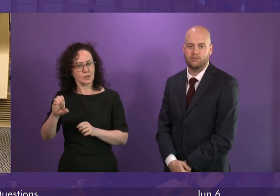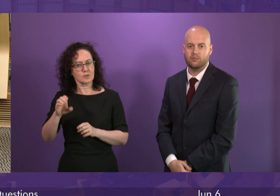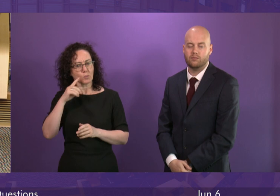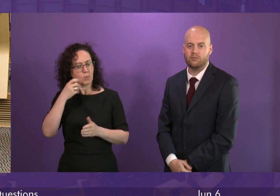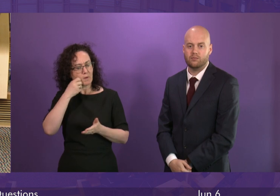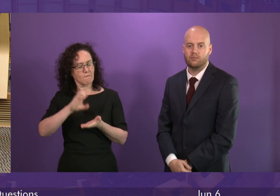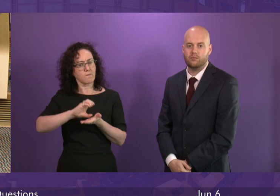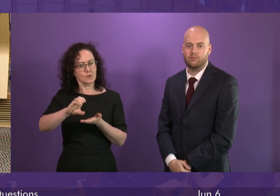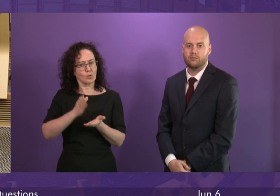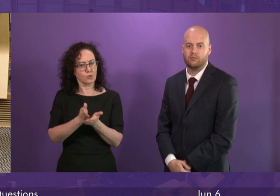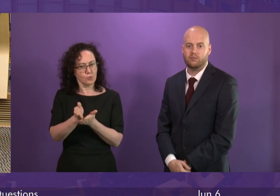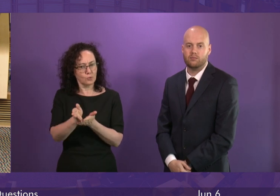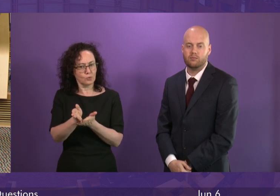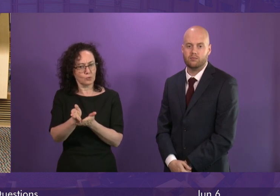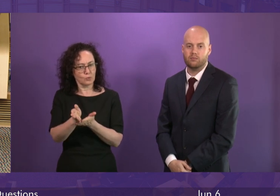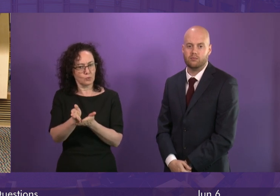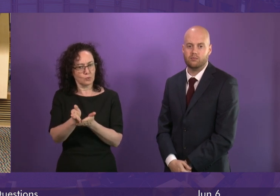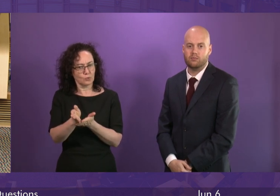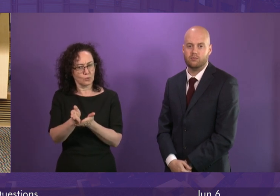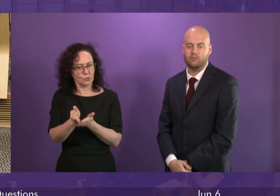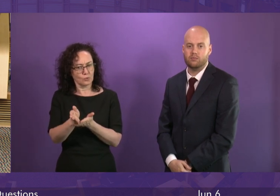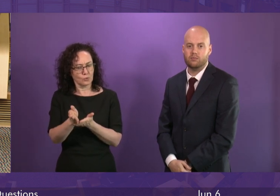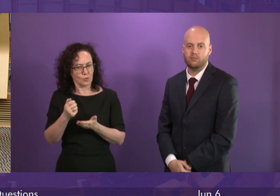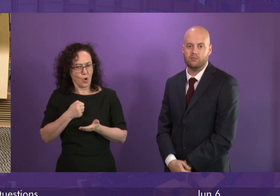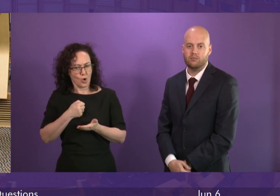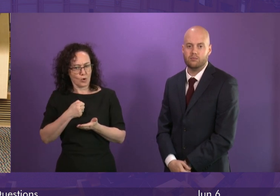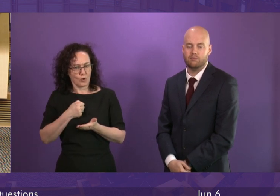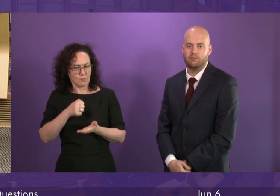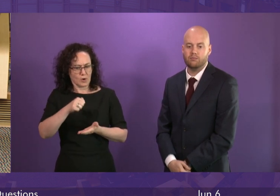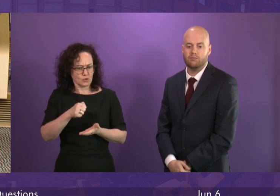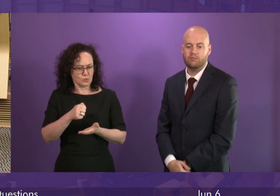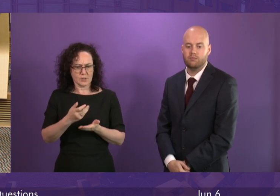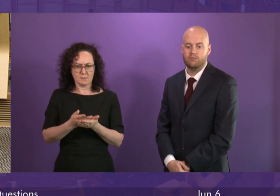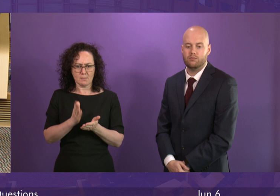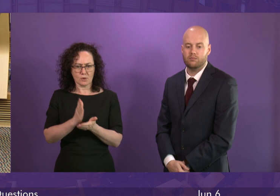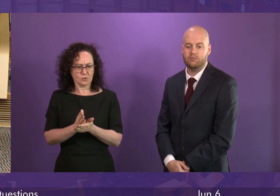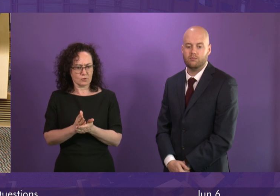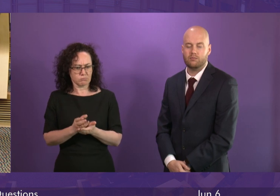that the Scottish Government has in place, which distribute the largest-ever national